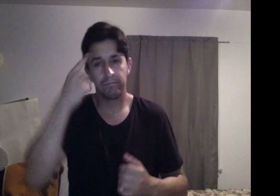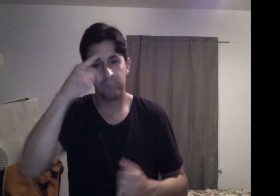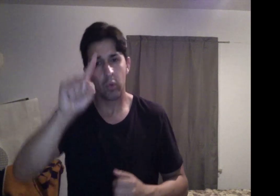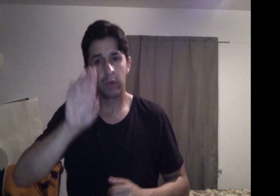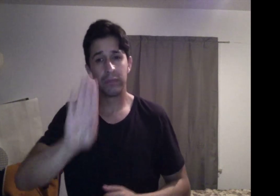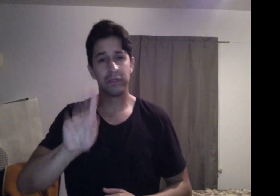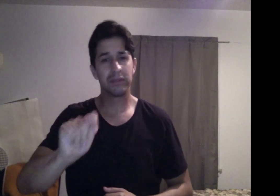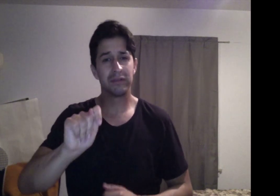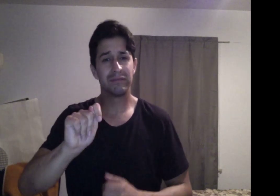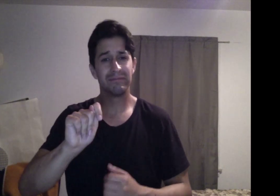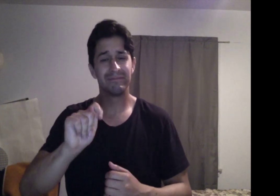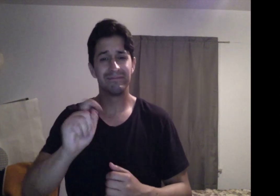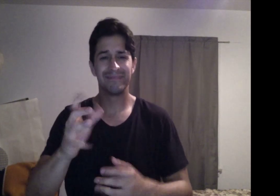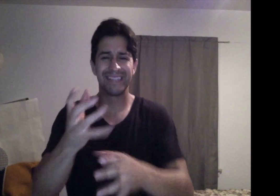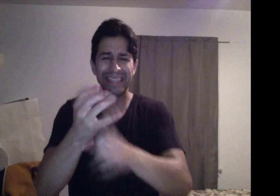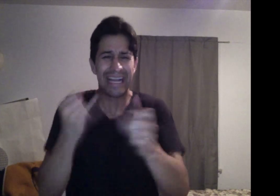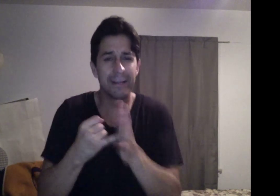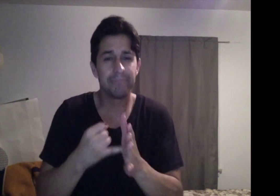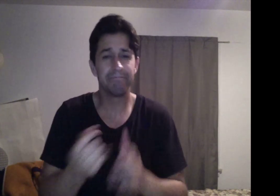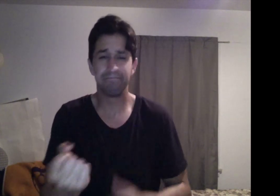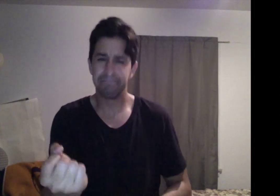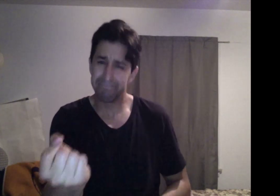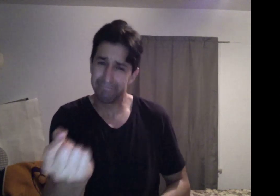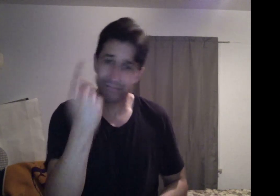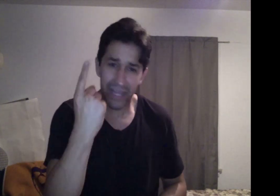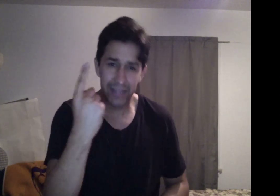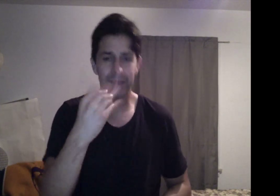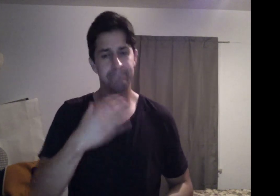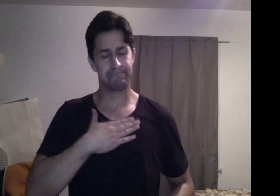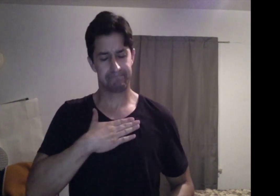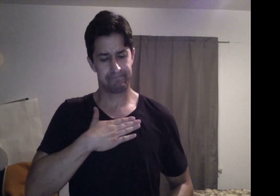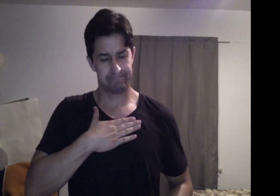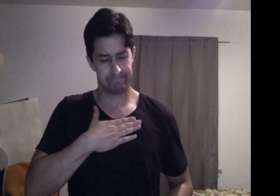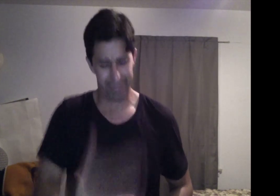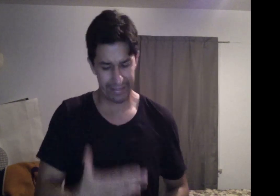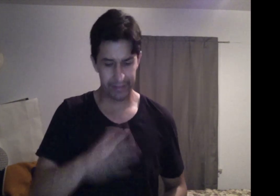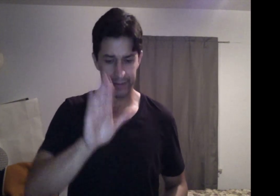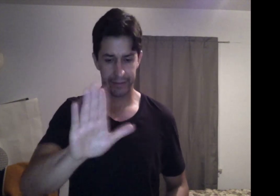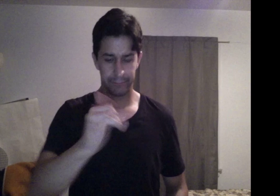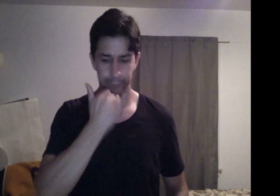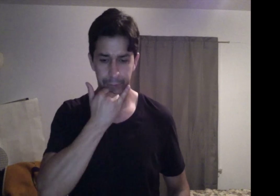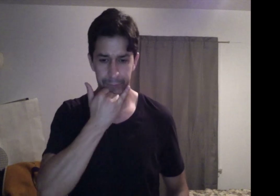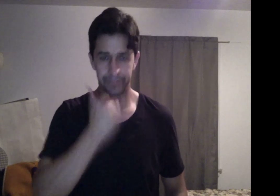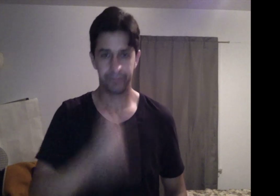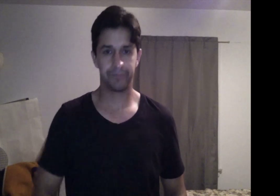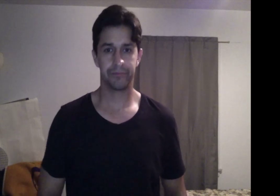was for Brock to get it, to understand and admit to his wrongdoing.